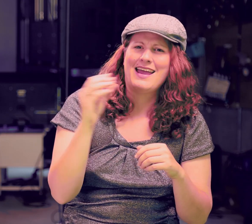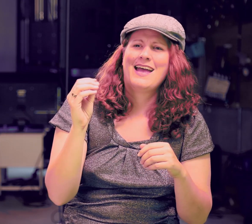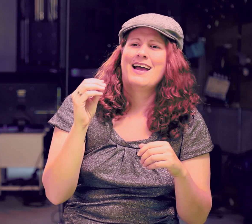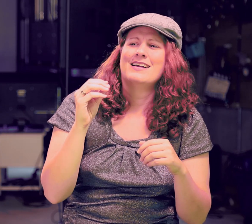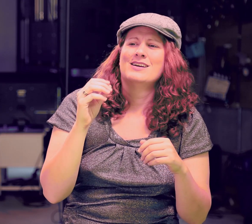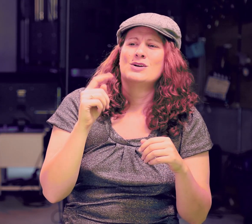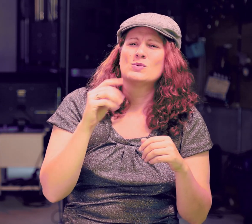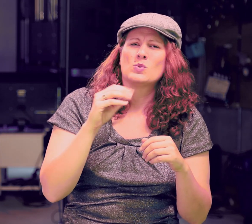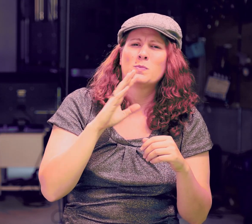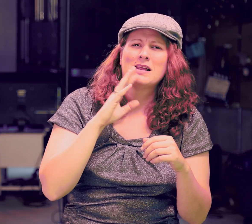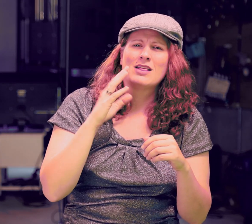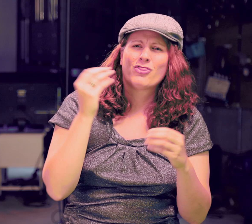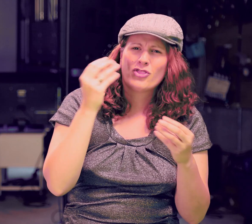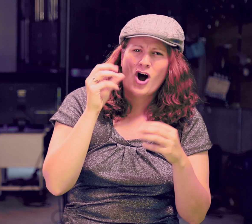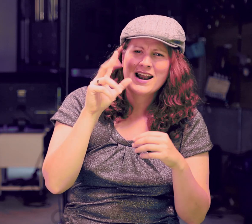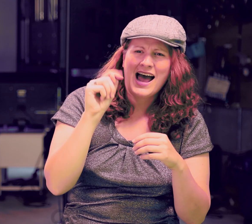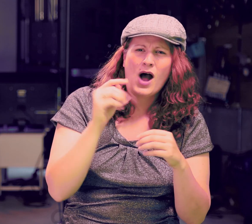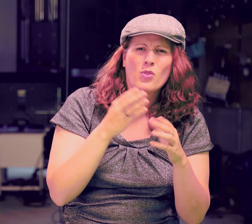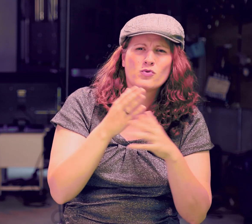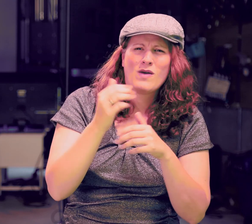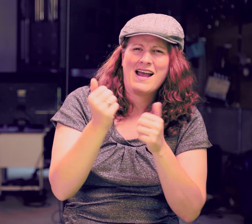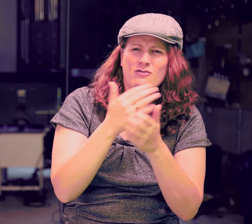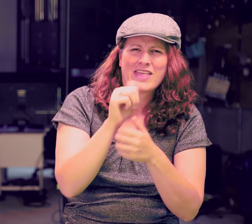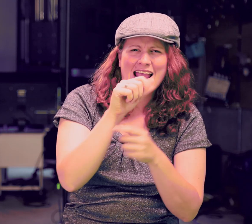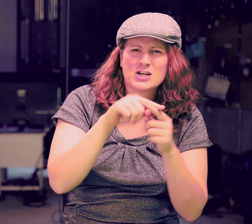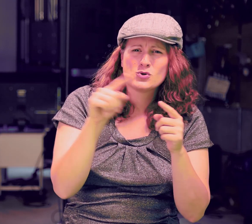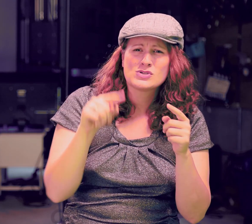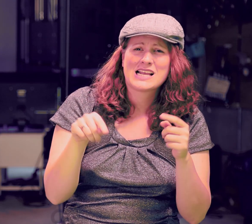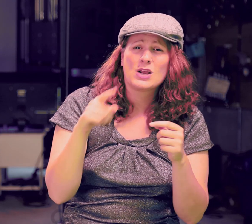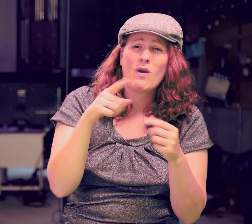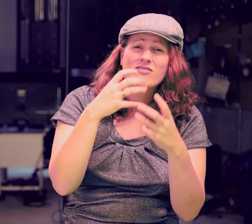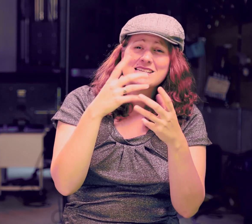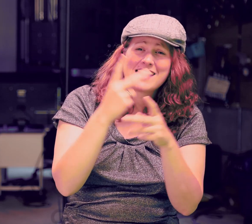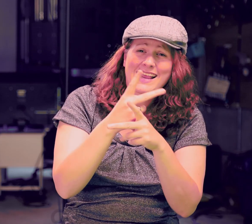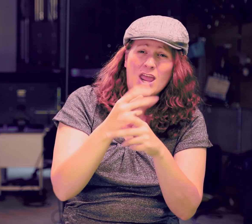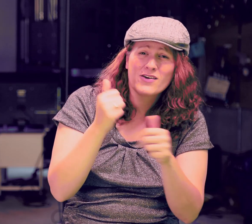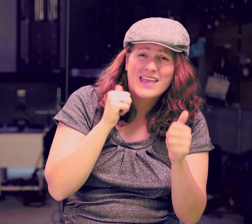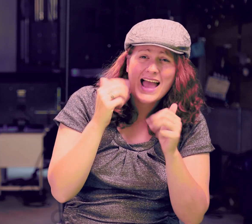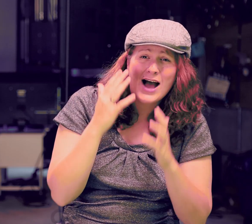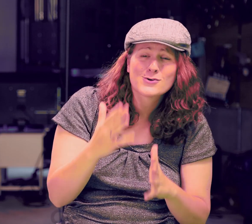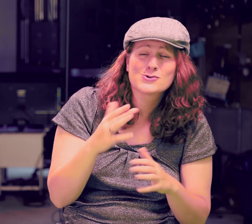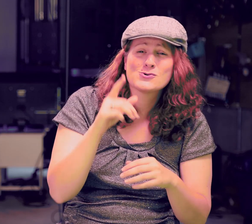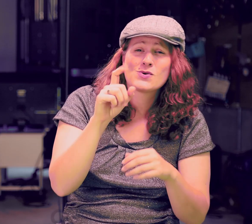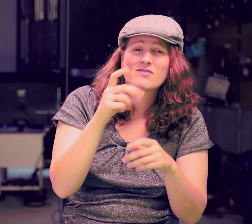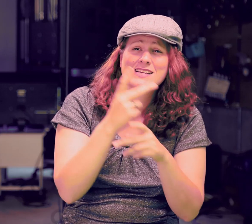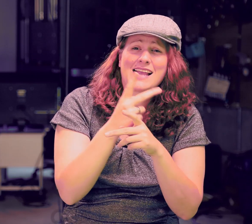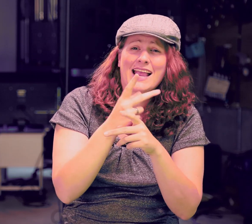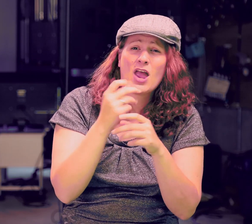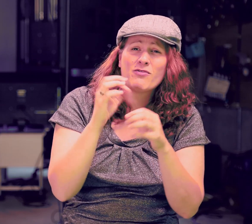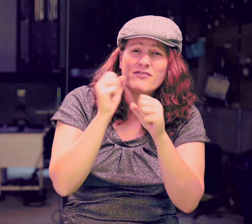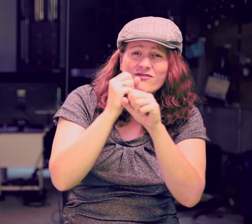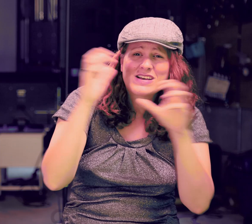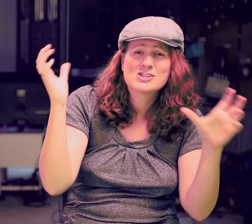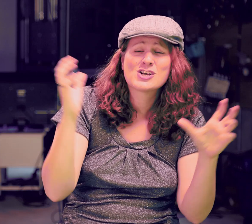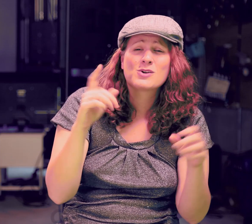and to be thought out through everything from A to Z. You have to take care of the actors, you have to take care of the vision,